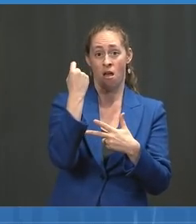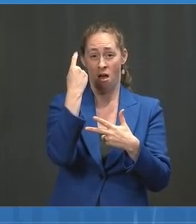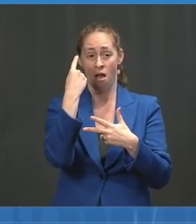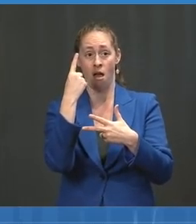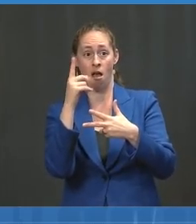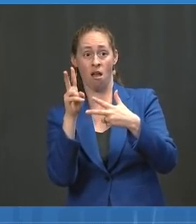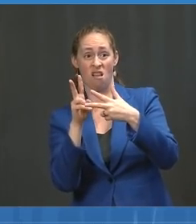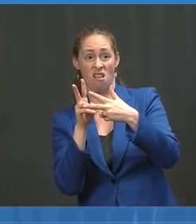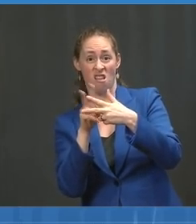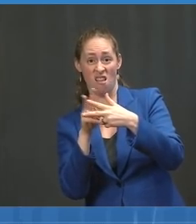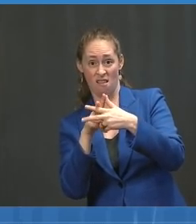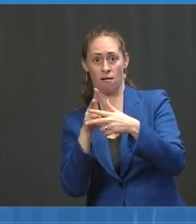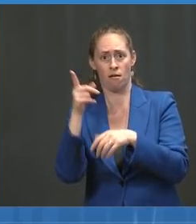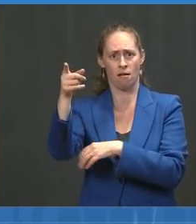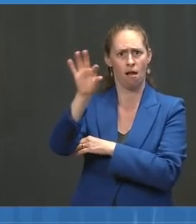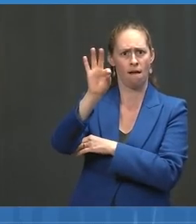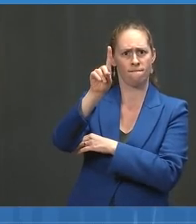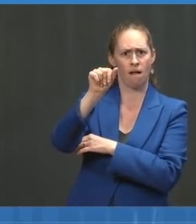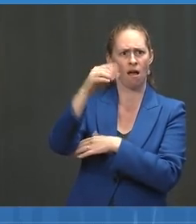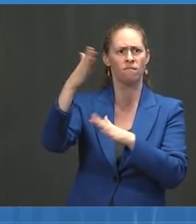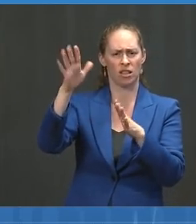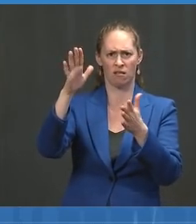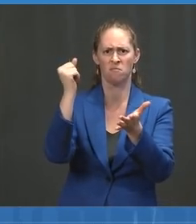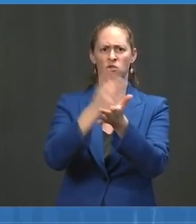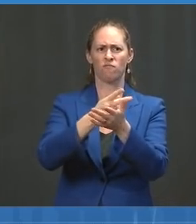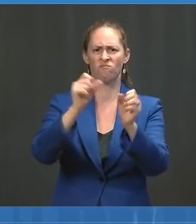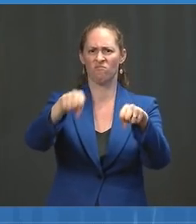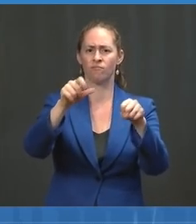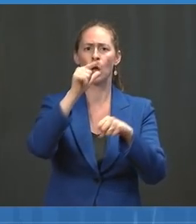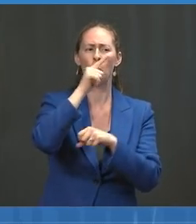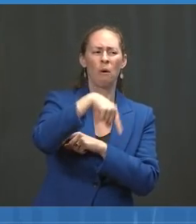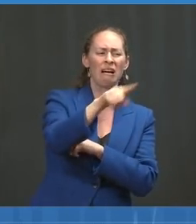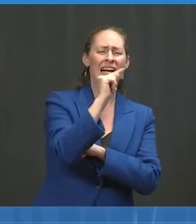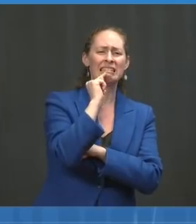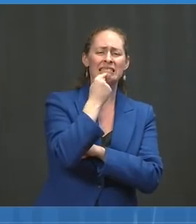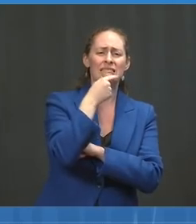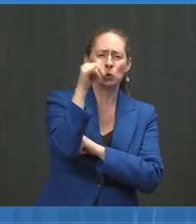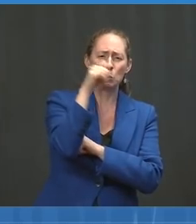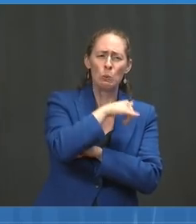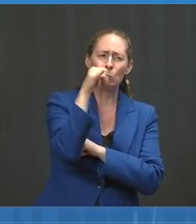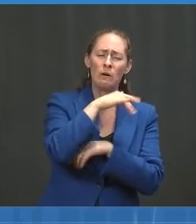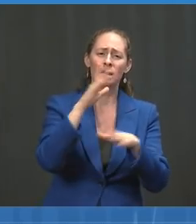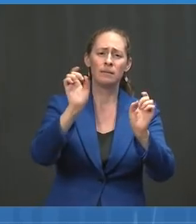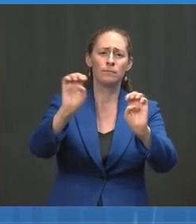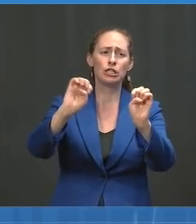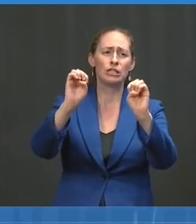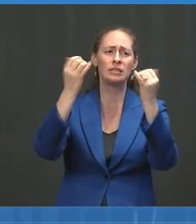And the EUAs here are for adults and children 12 years of age and older who weigh at least 88 pounds.